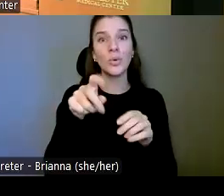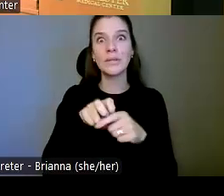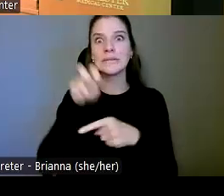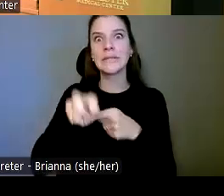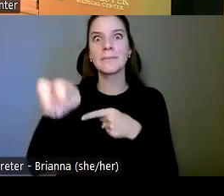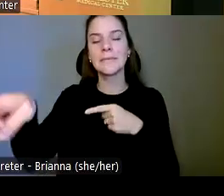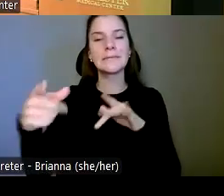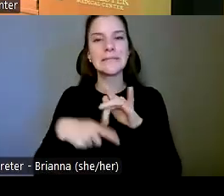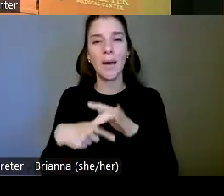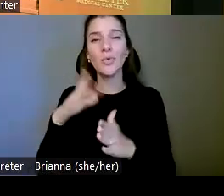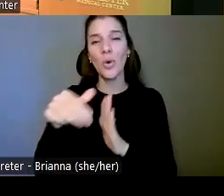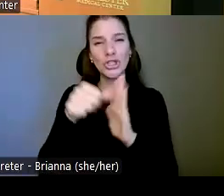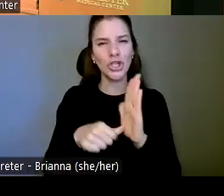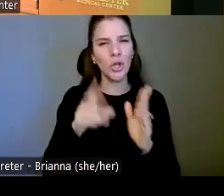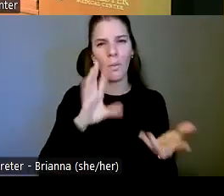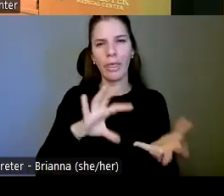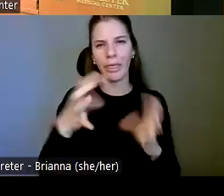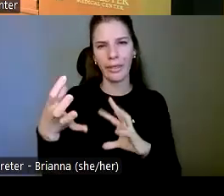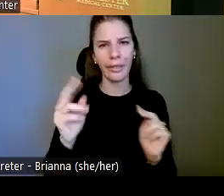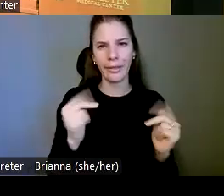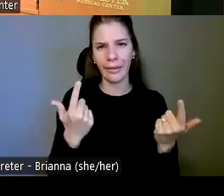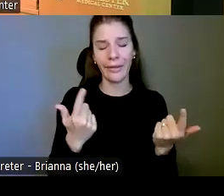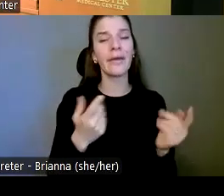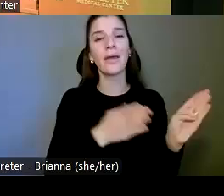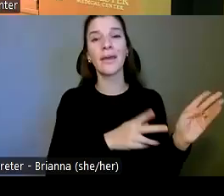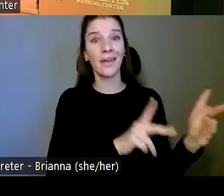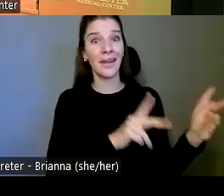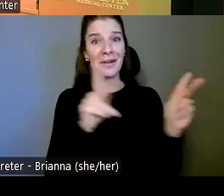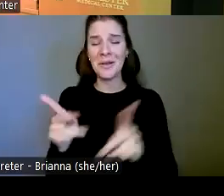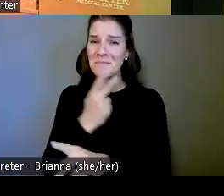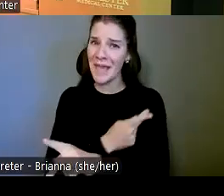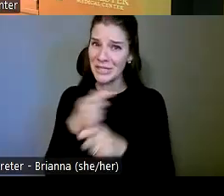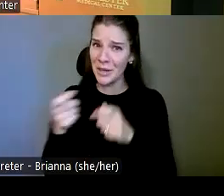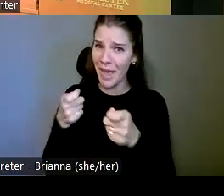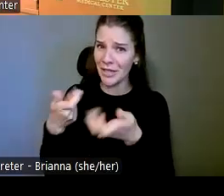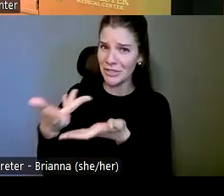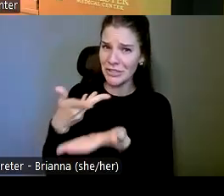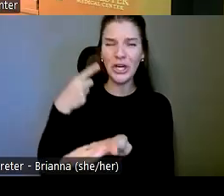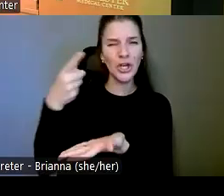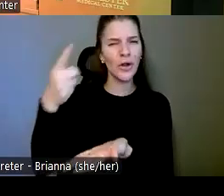surgery. You look at management of patients who like or the patients and look at it. Hey,